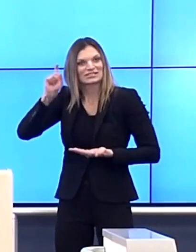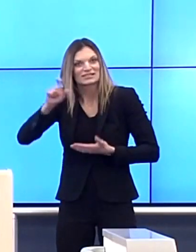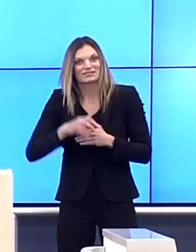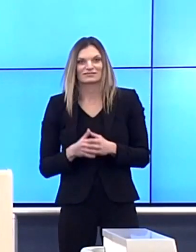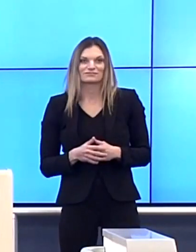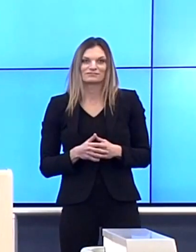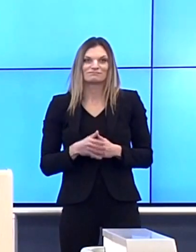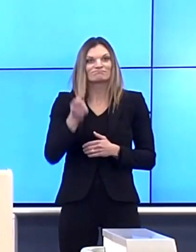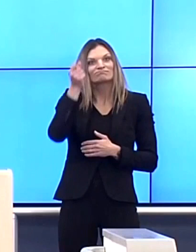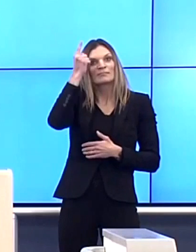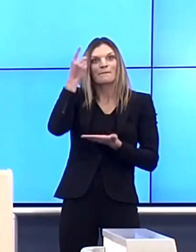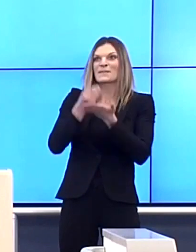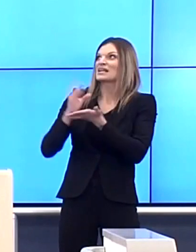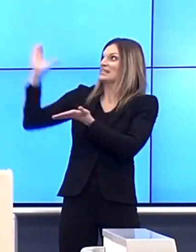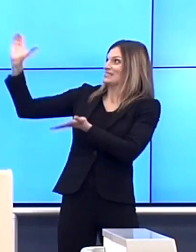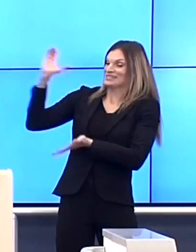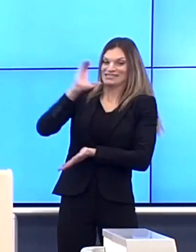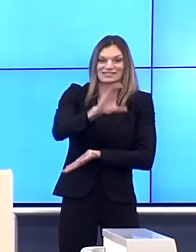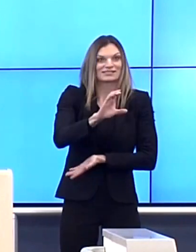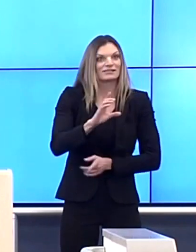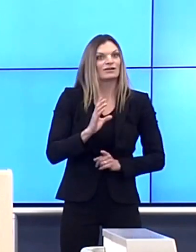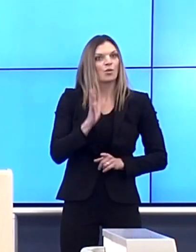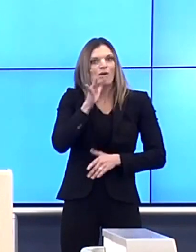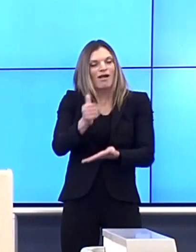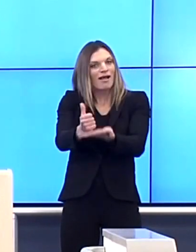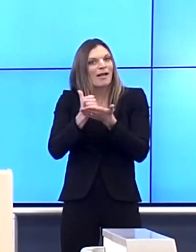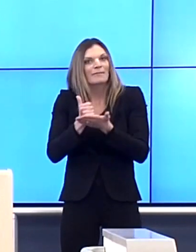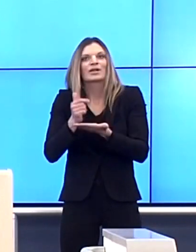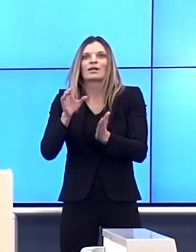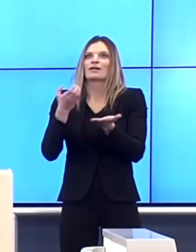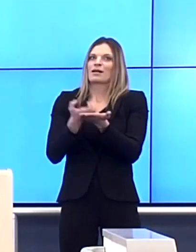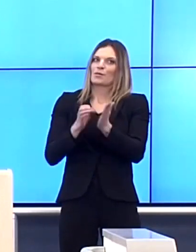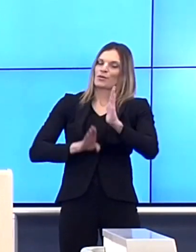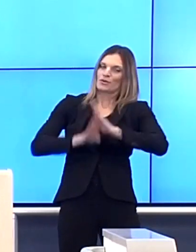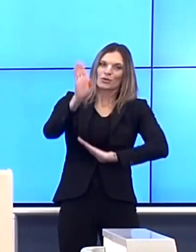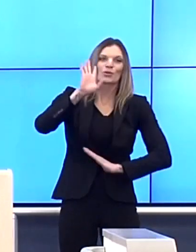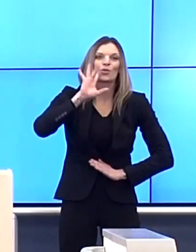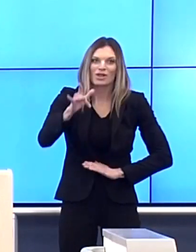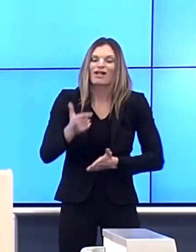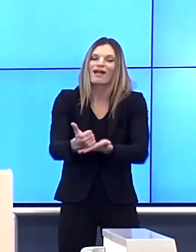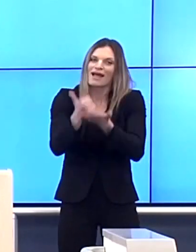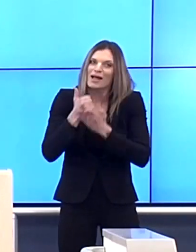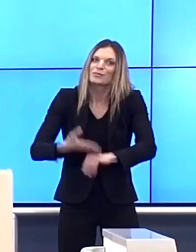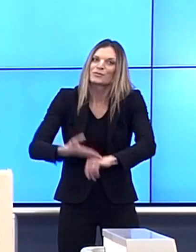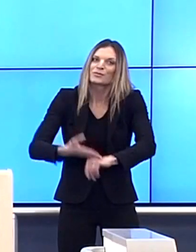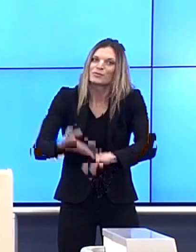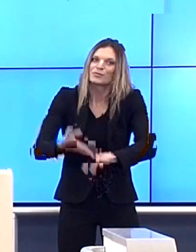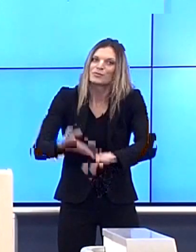THIS STIMULUS IS CRITICAL FOR OUR FAMILIES AND GOOD FOR OUR OUR FAMILIES AND GOOD FOR OUR ECONOMY. ECONOMY. I REMEMBER THE REASON THAT OUR I REMEMBER THE REASON THAT OUR ECONOMY CAME BACK AS STRONG